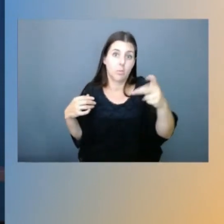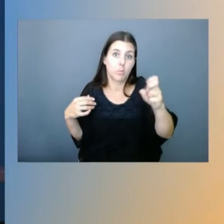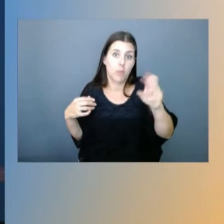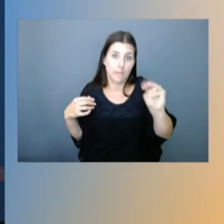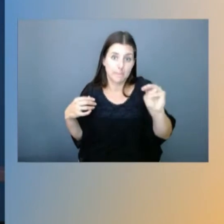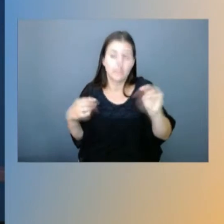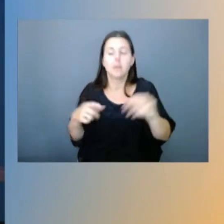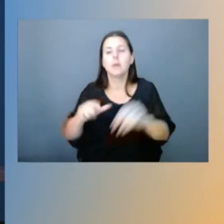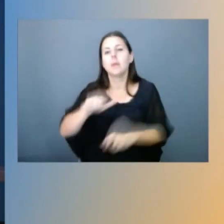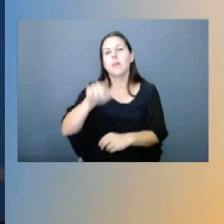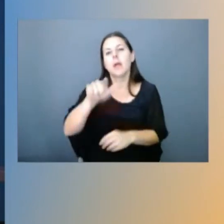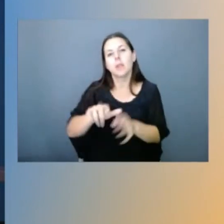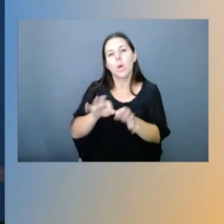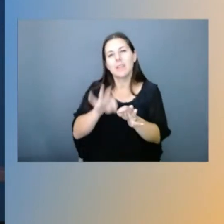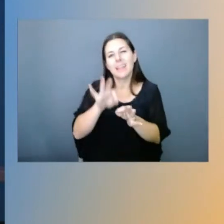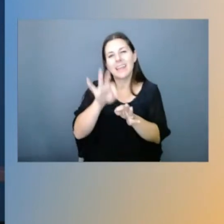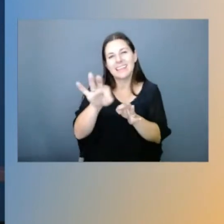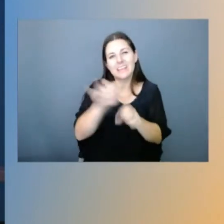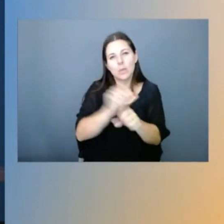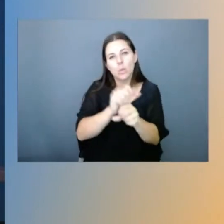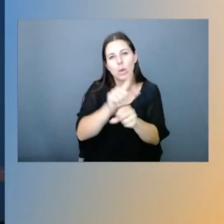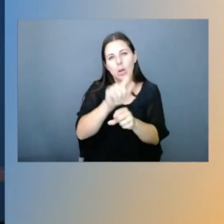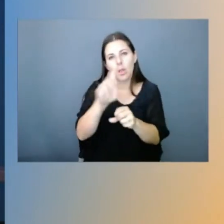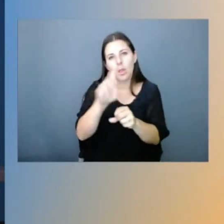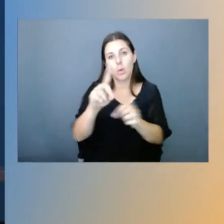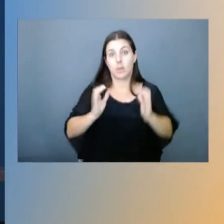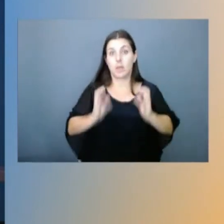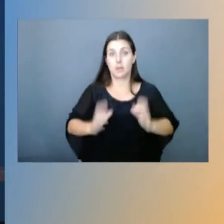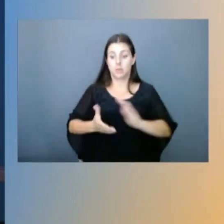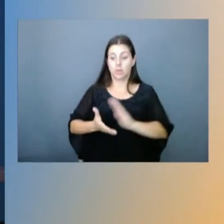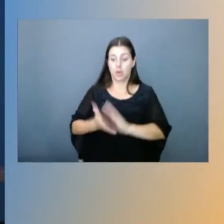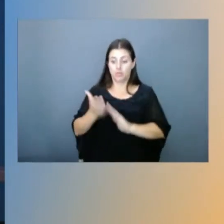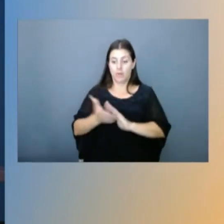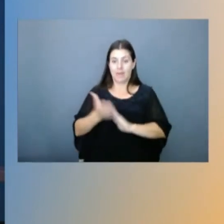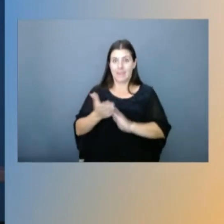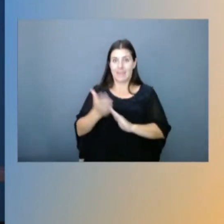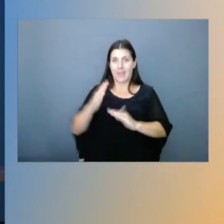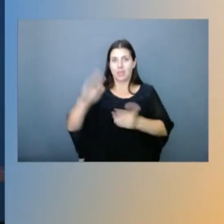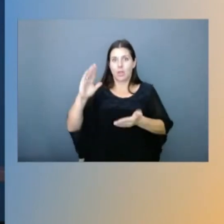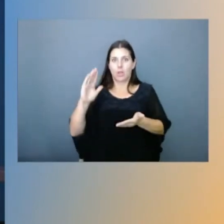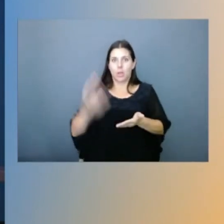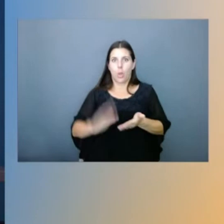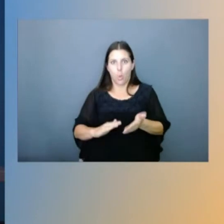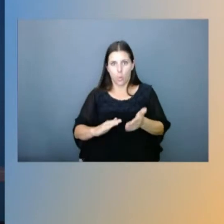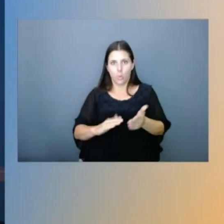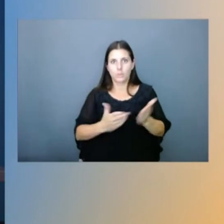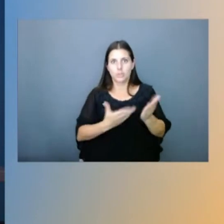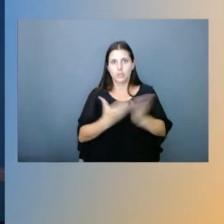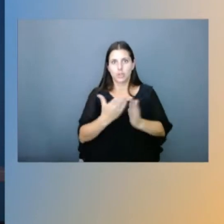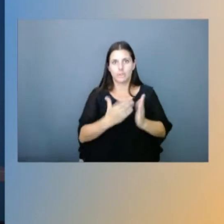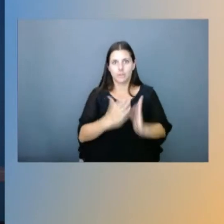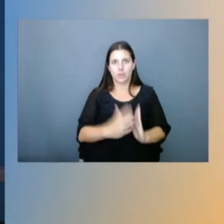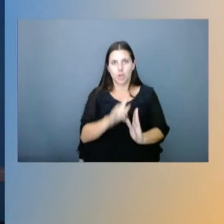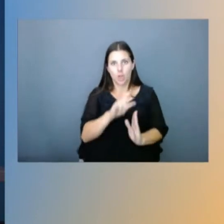sometimes customers run them at a lower server load and the sole reason that they do that is they wanna make sure that they